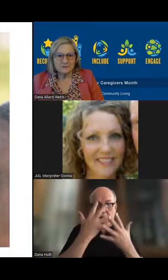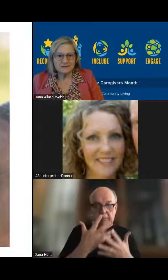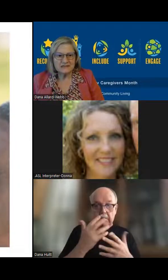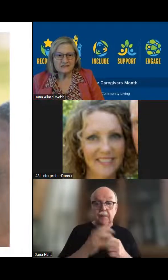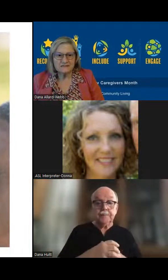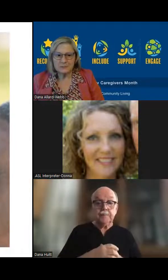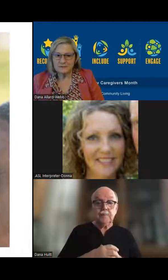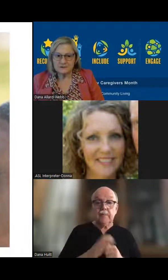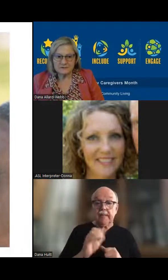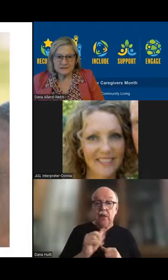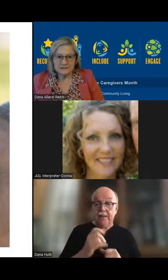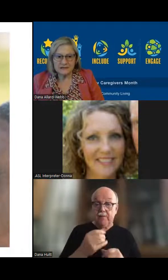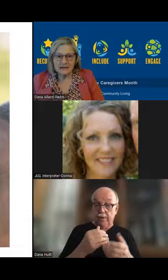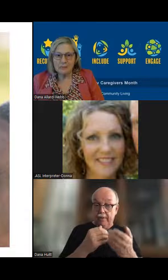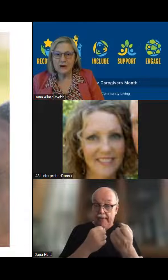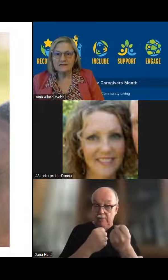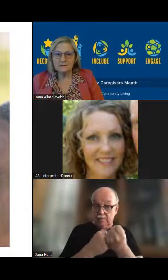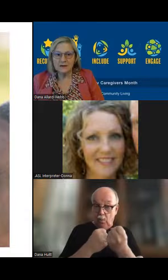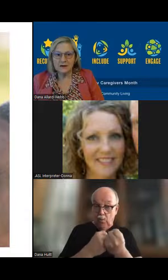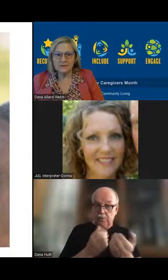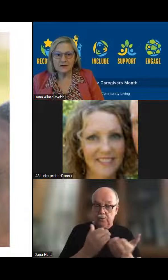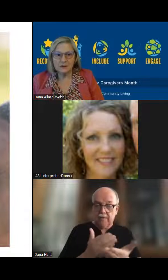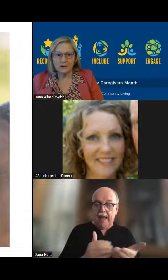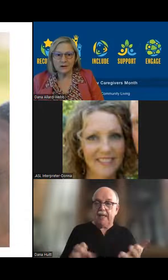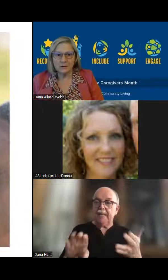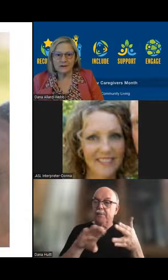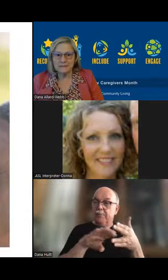s available in 13 languages, so that's pretty awesome, too. Next